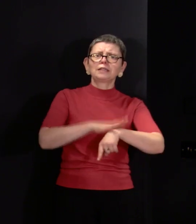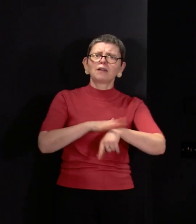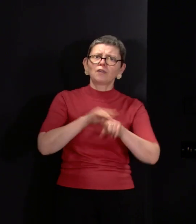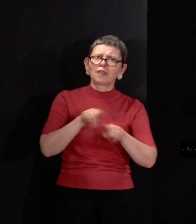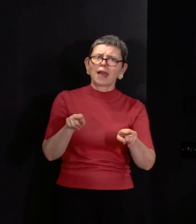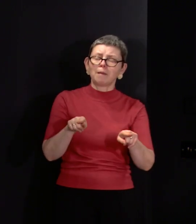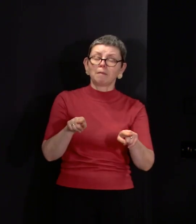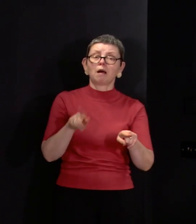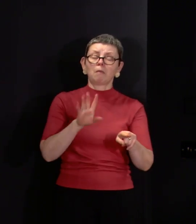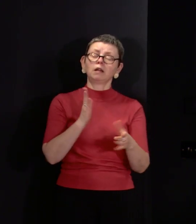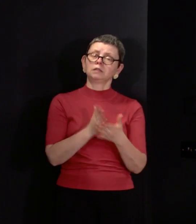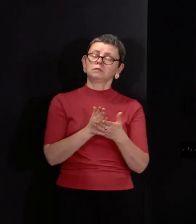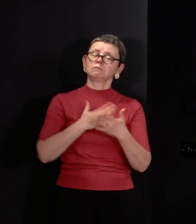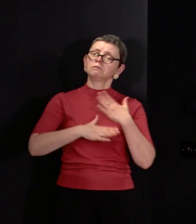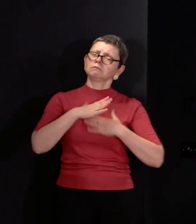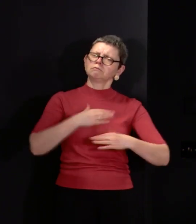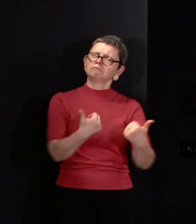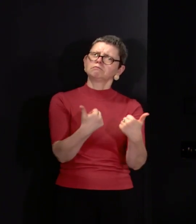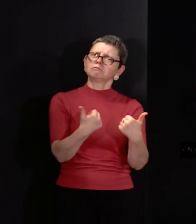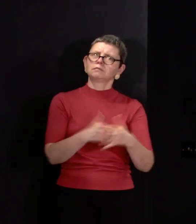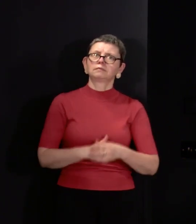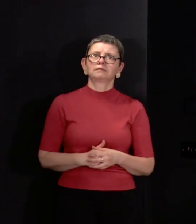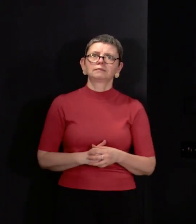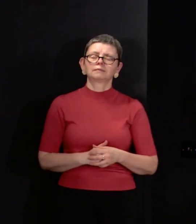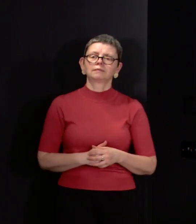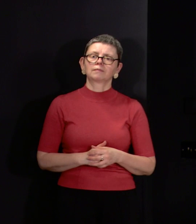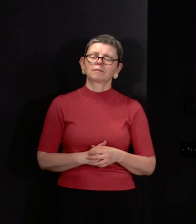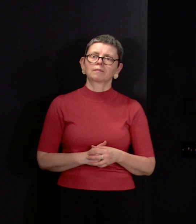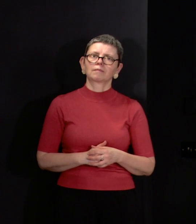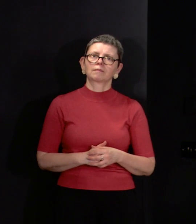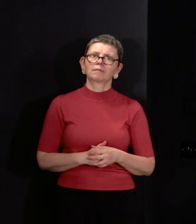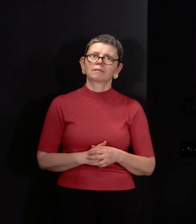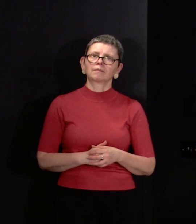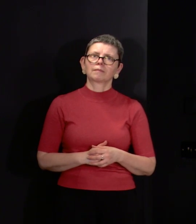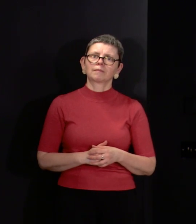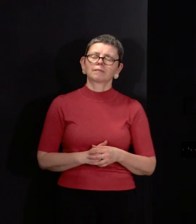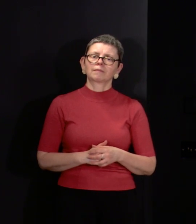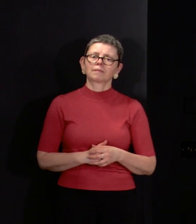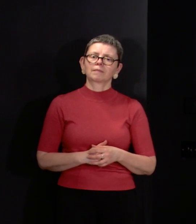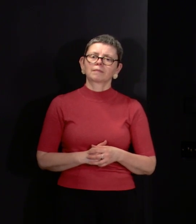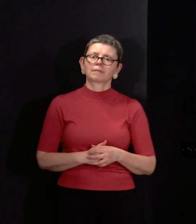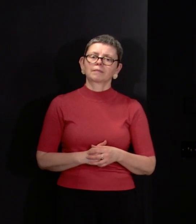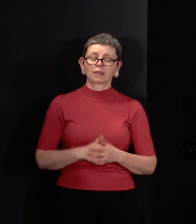arising. To my mind this reflects the fact that my officers and staff are